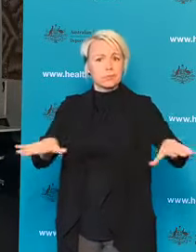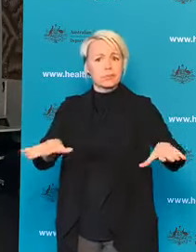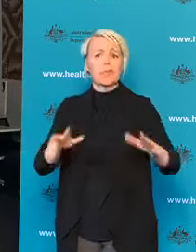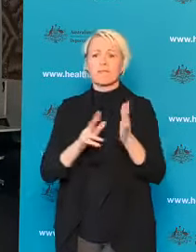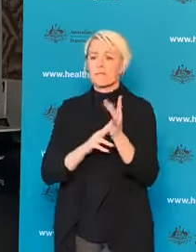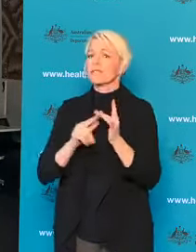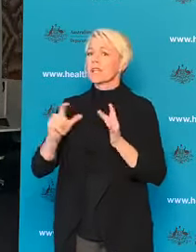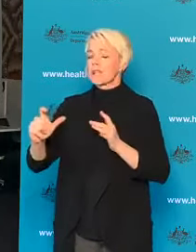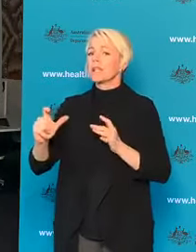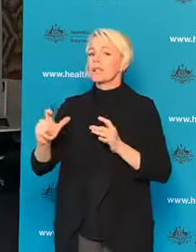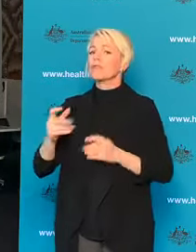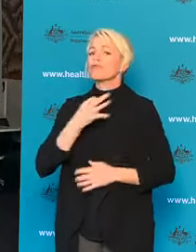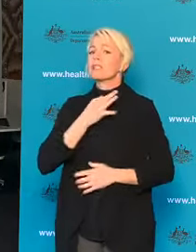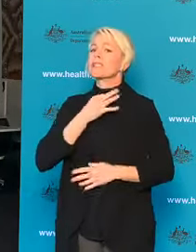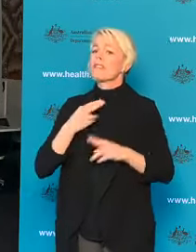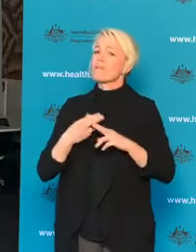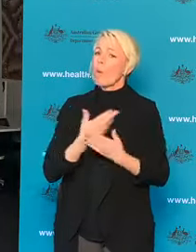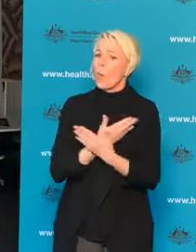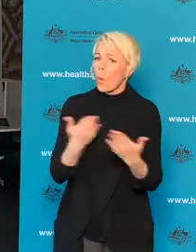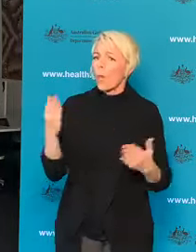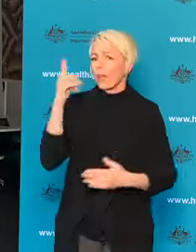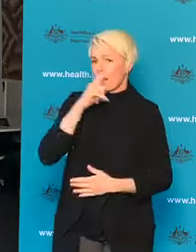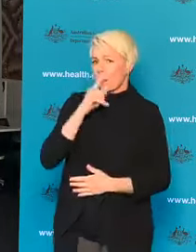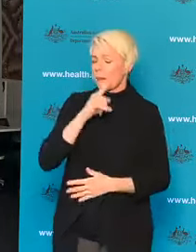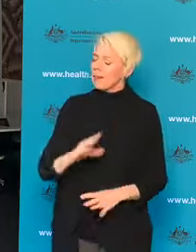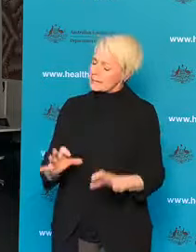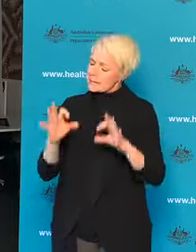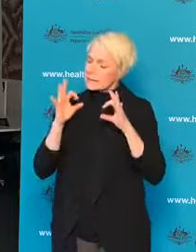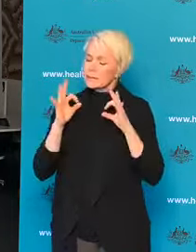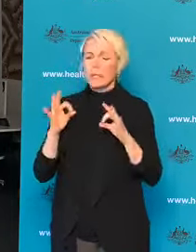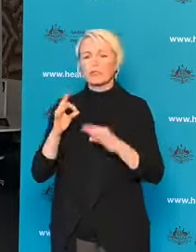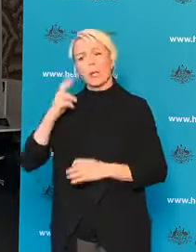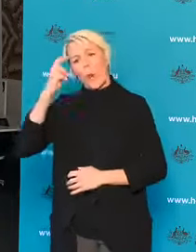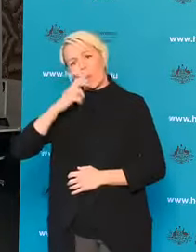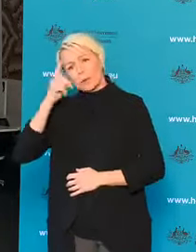and especially to older Australians and people with chronic health conditions.